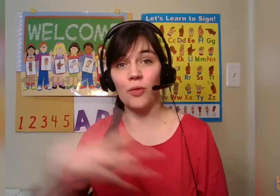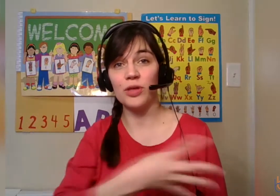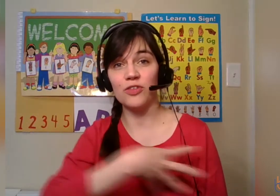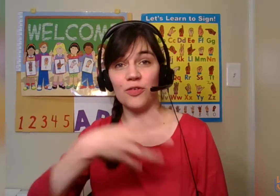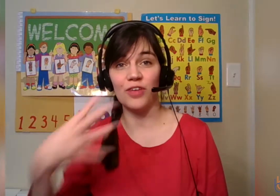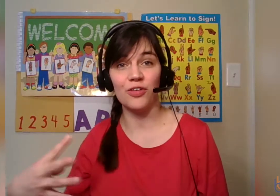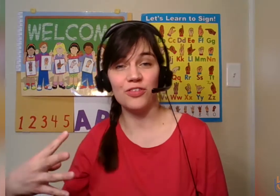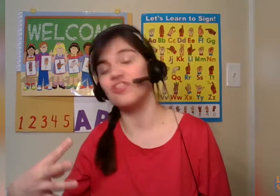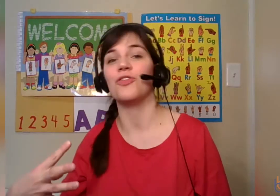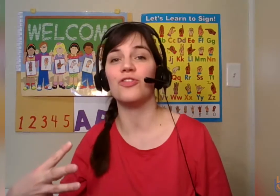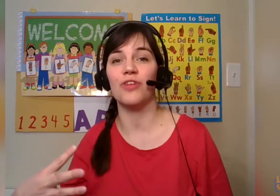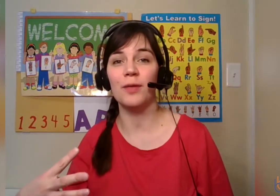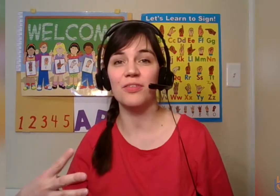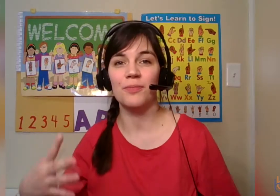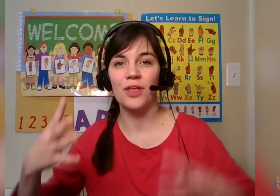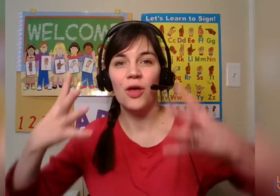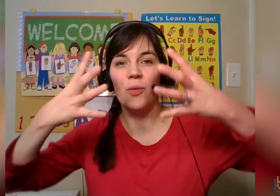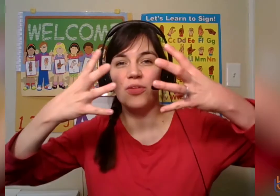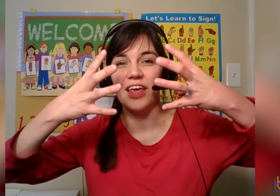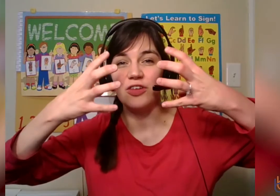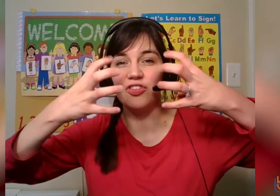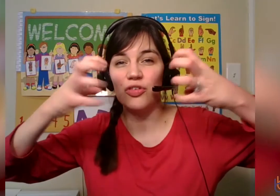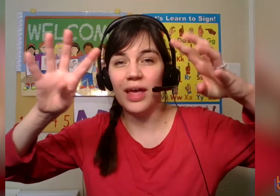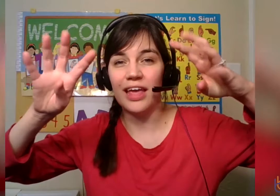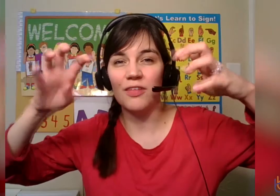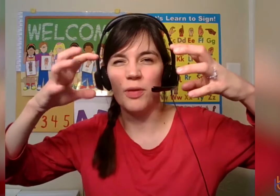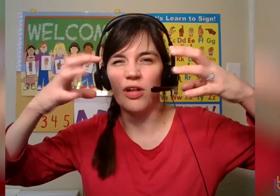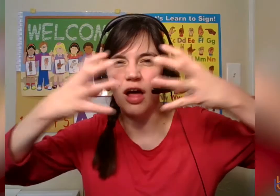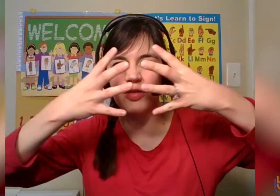used our fingers to show stripes? We'll take two hands but claw them a